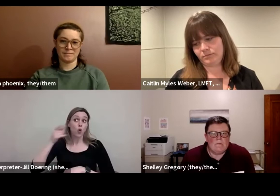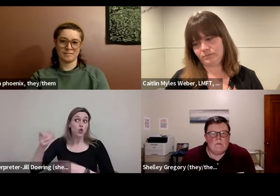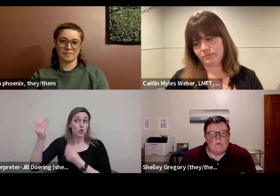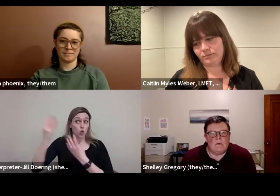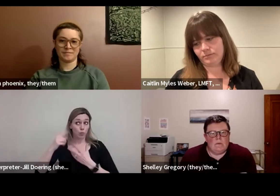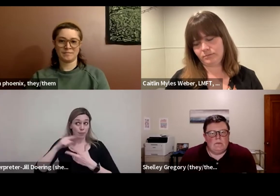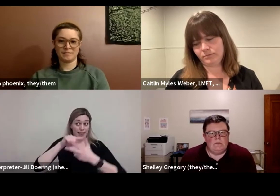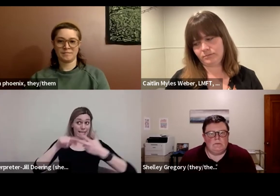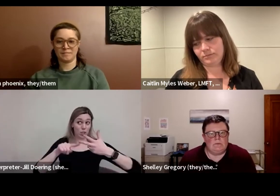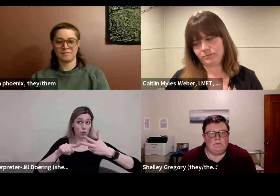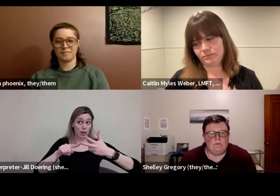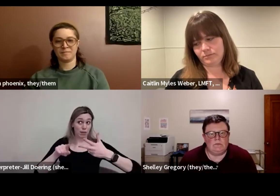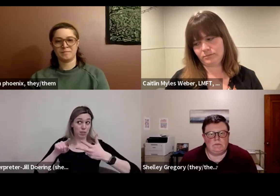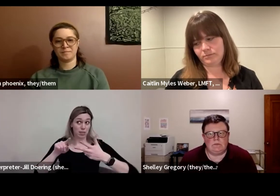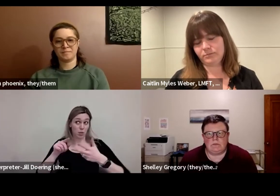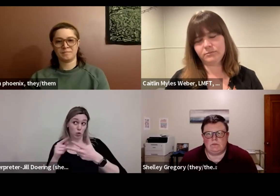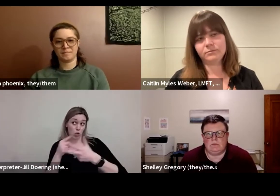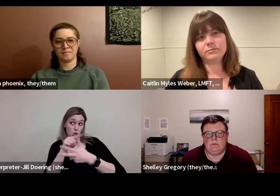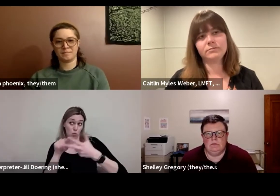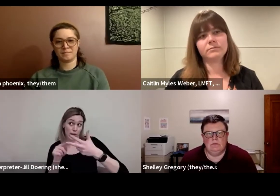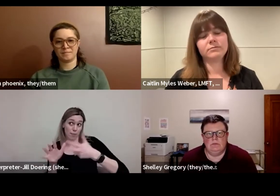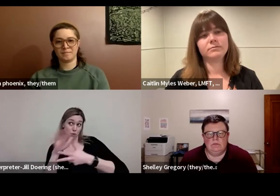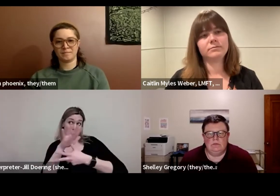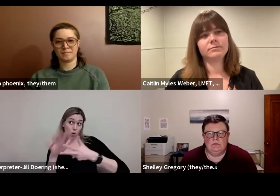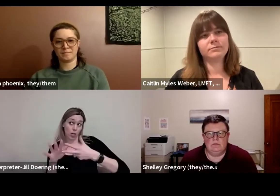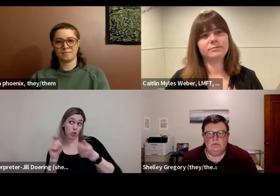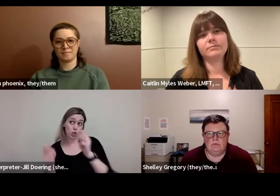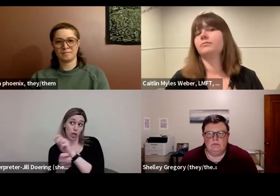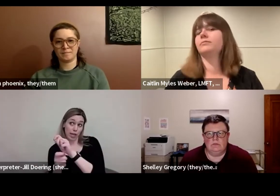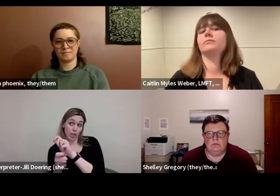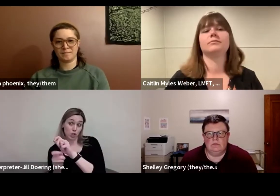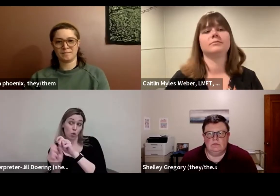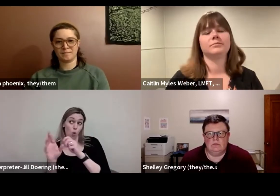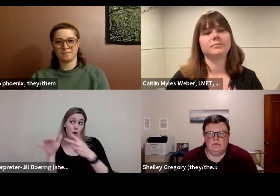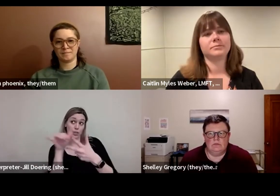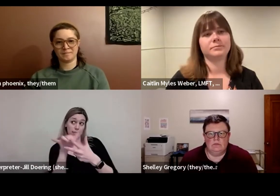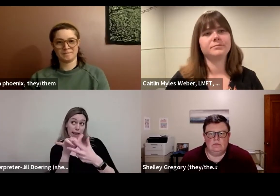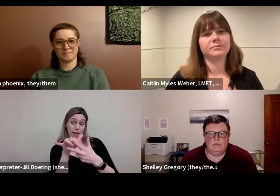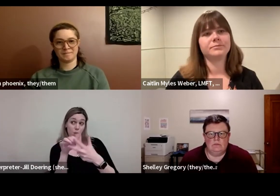Sometimes the three priorities have changed and we don't talk about it and that's fine too.